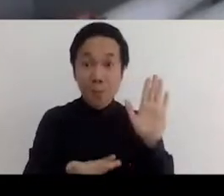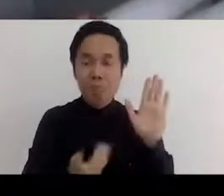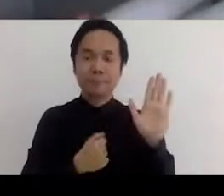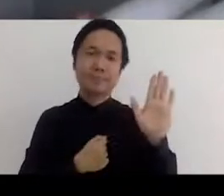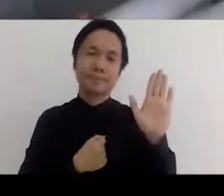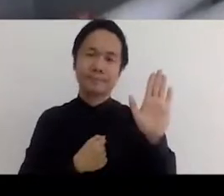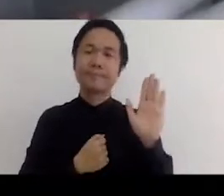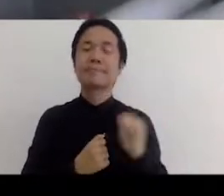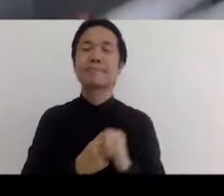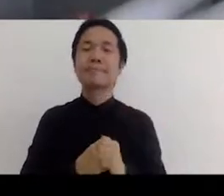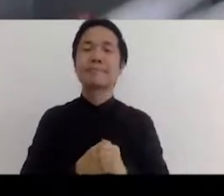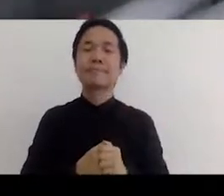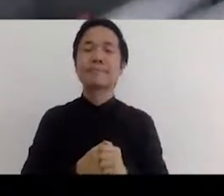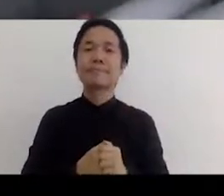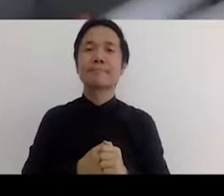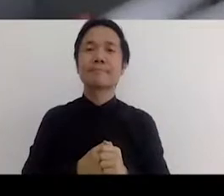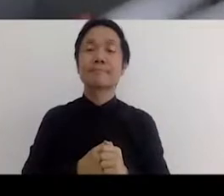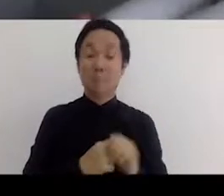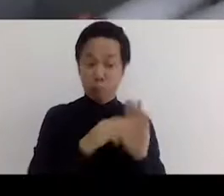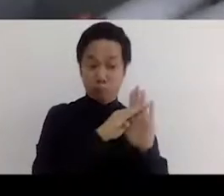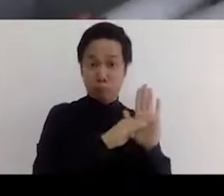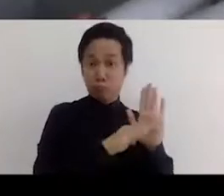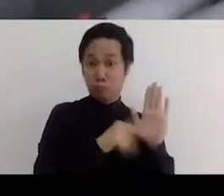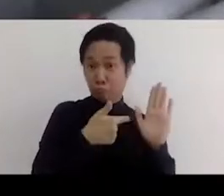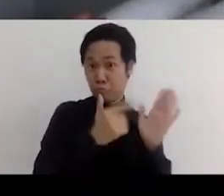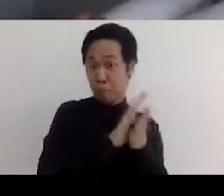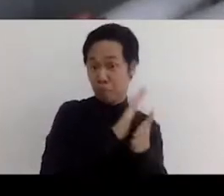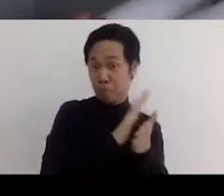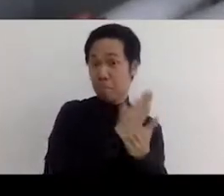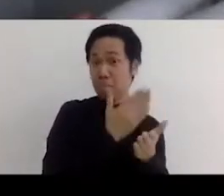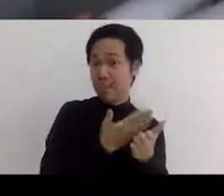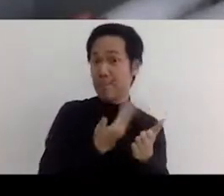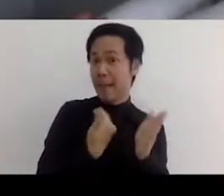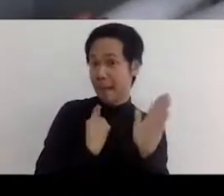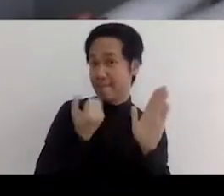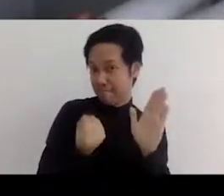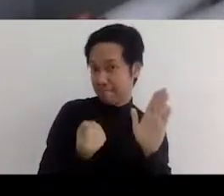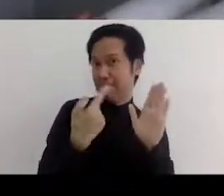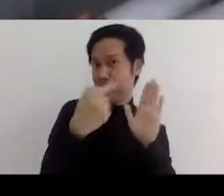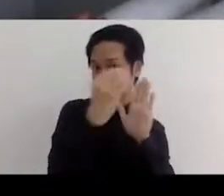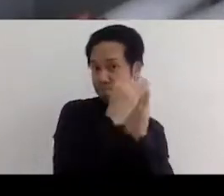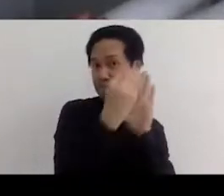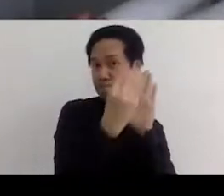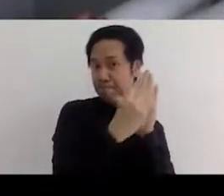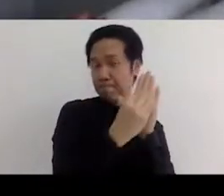is reiterating a number of the recommendations that are included in the brief and calling on a disability response.